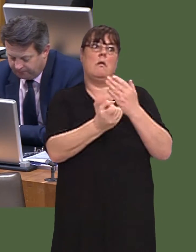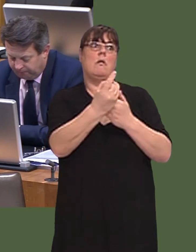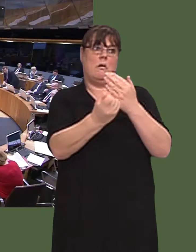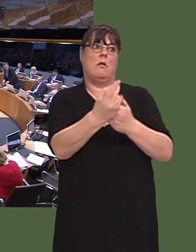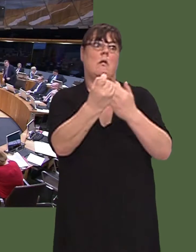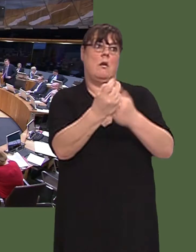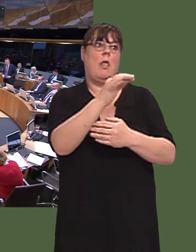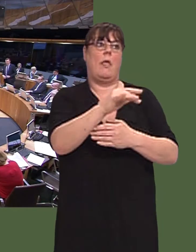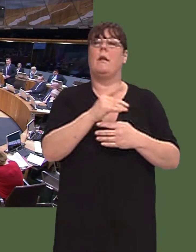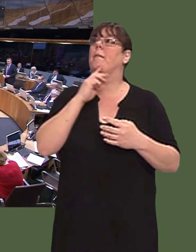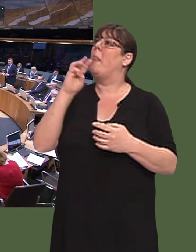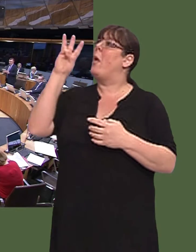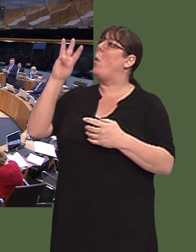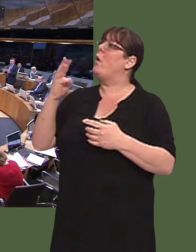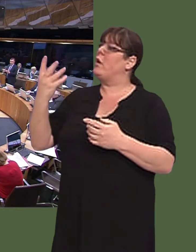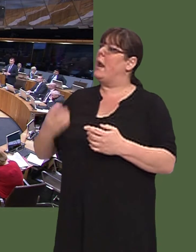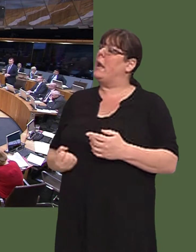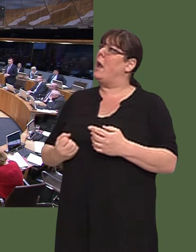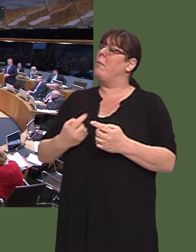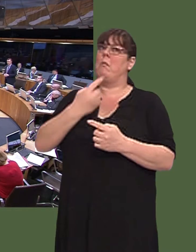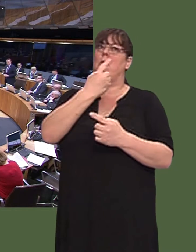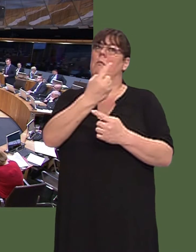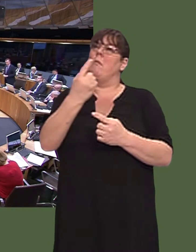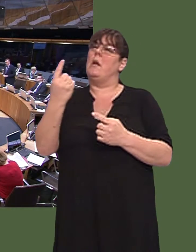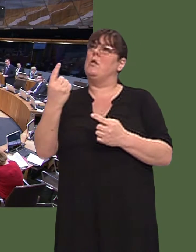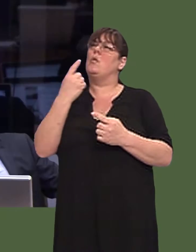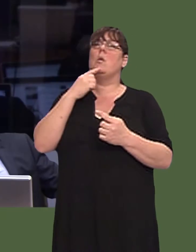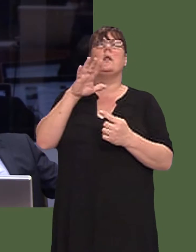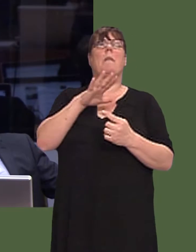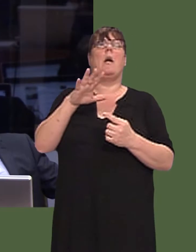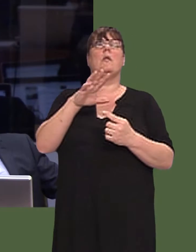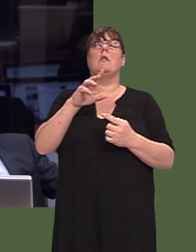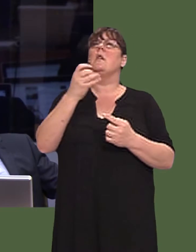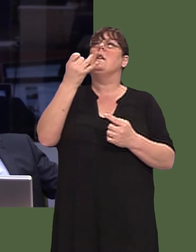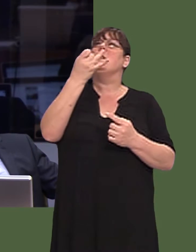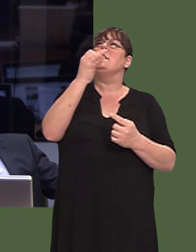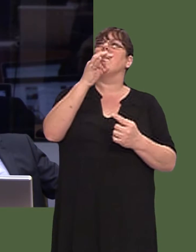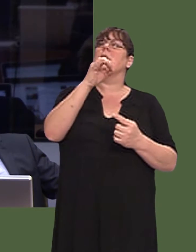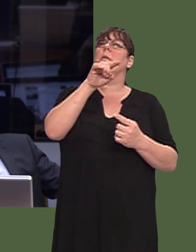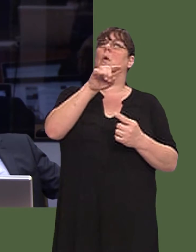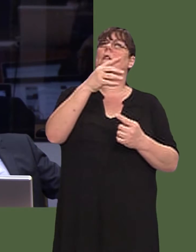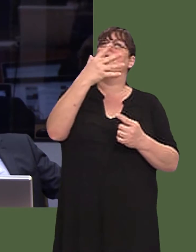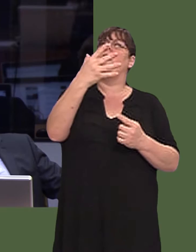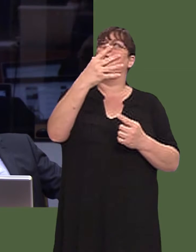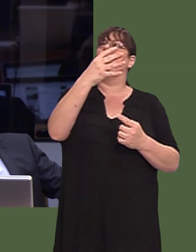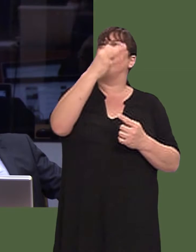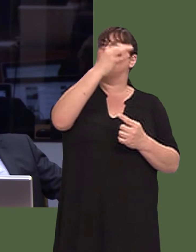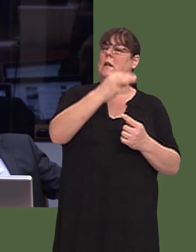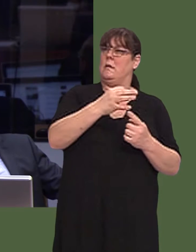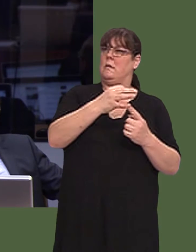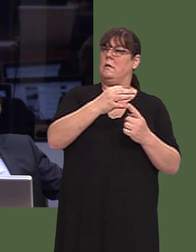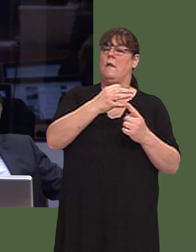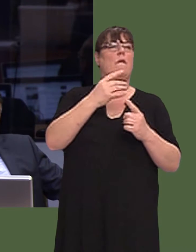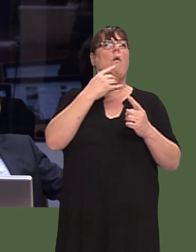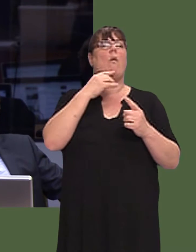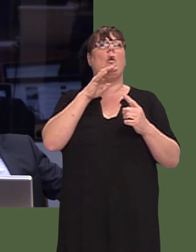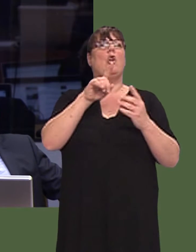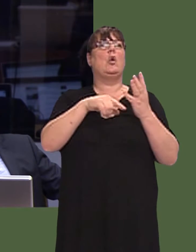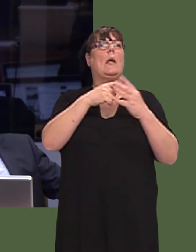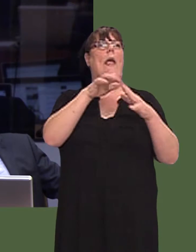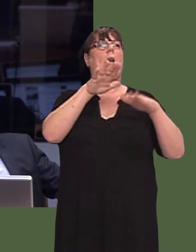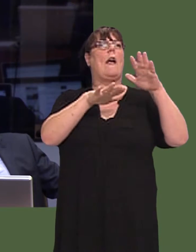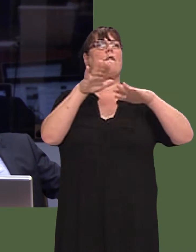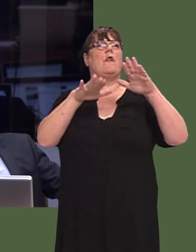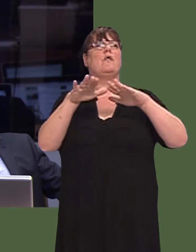Adam Price: Welsh income per capita in 2014 was 70.5 per cent of the UK average, the lowest